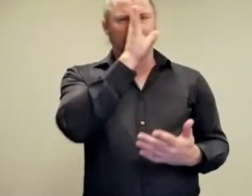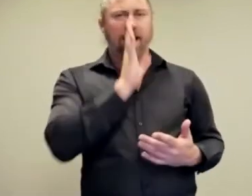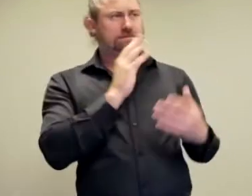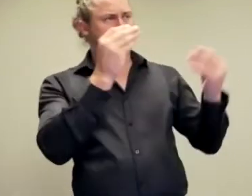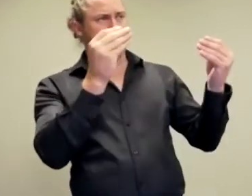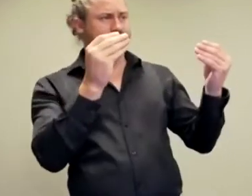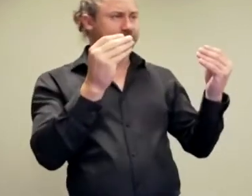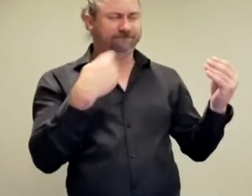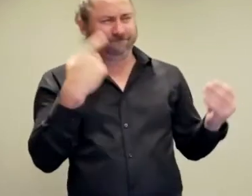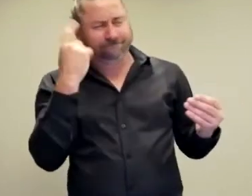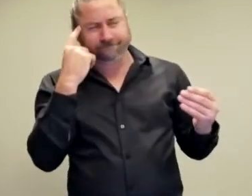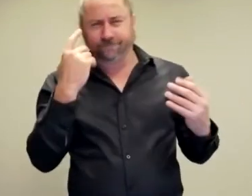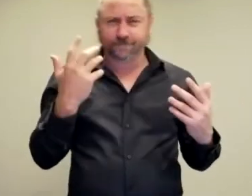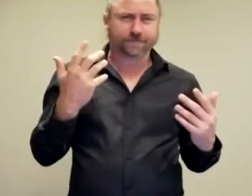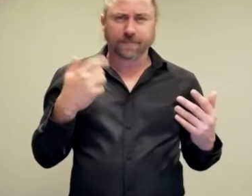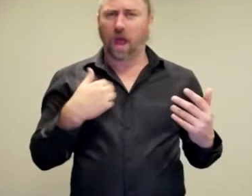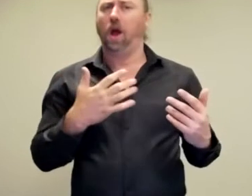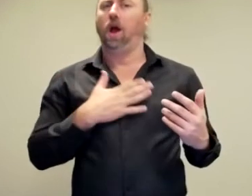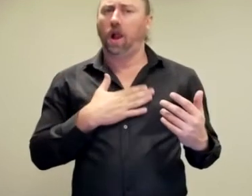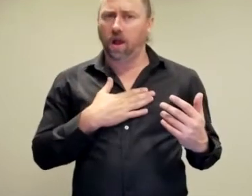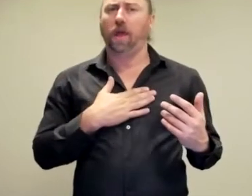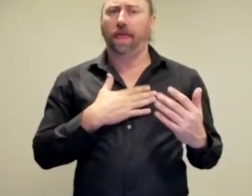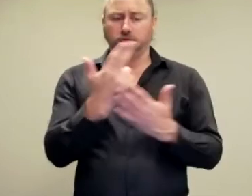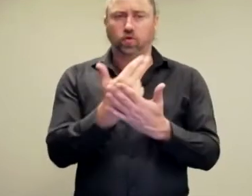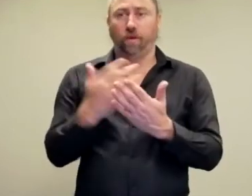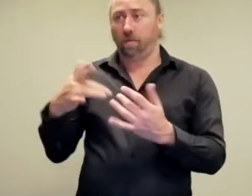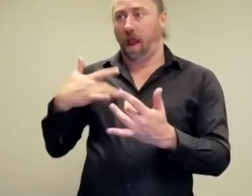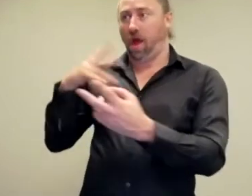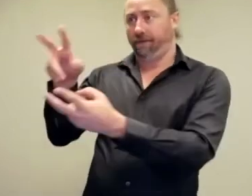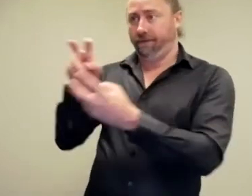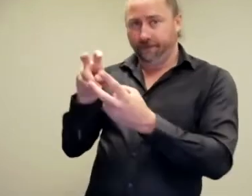I discovered I enjoyed drawing from life by making three dimensions